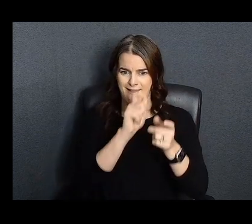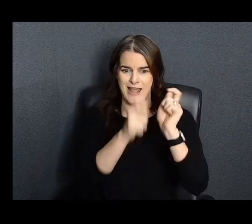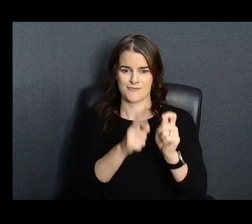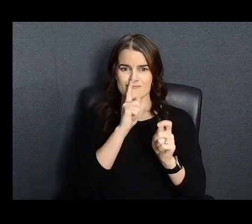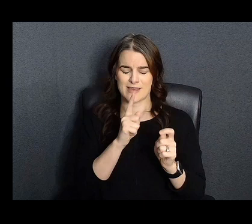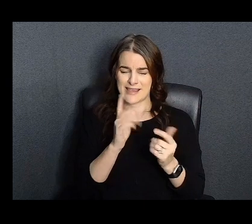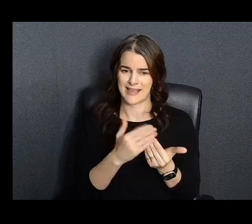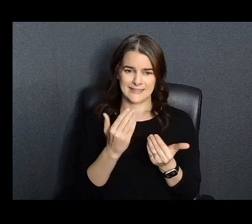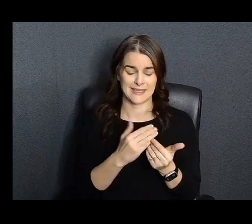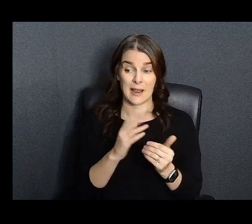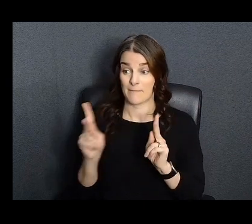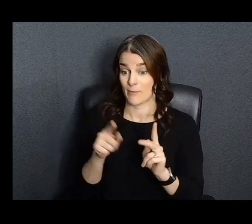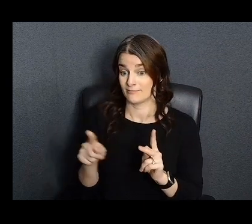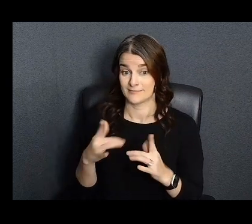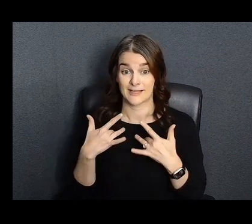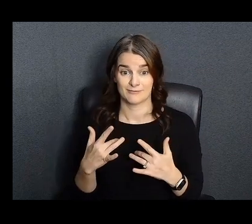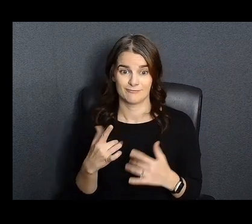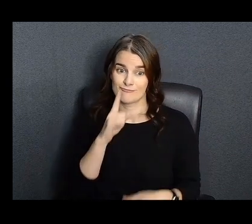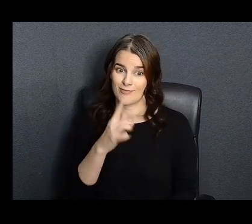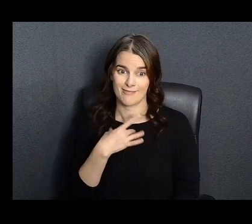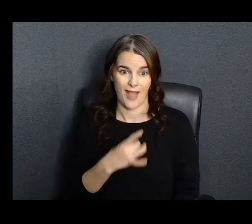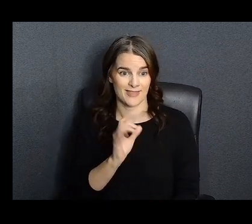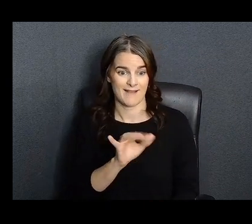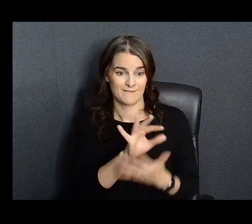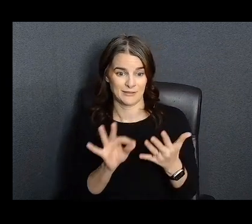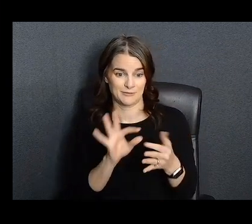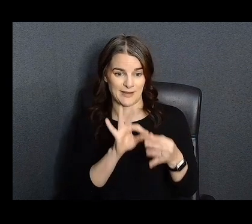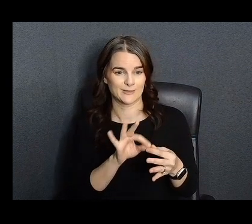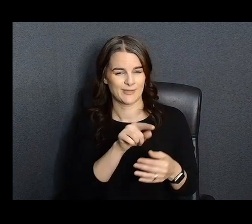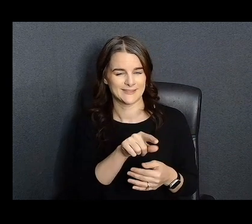and folks really like that feature about this app.